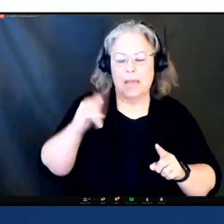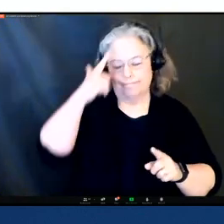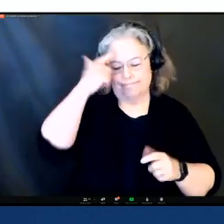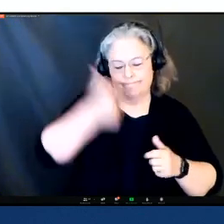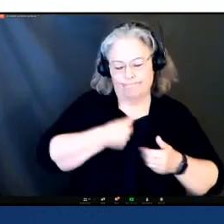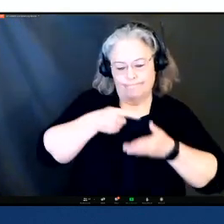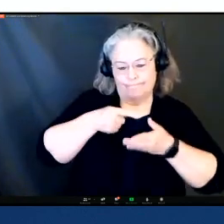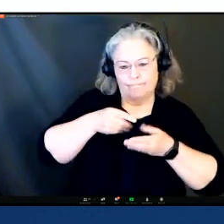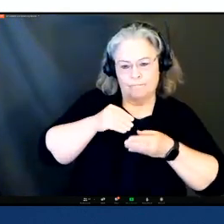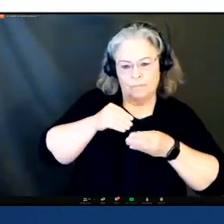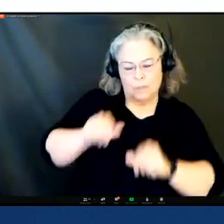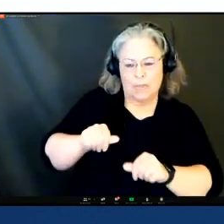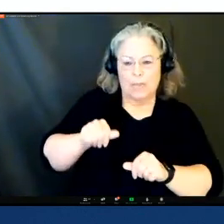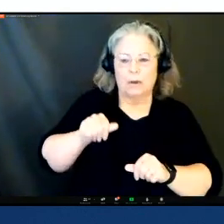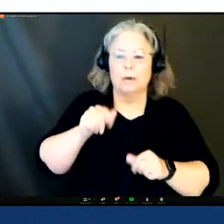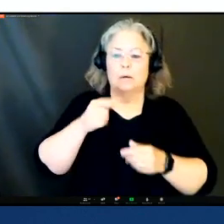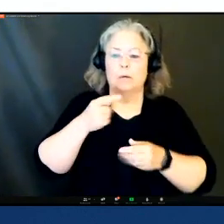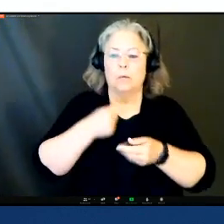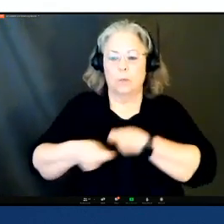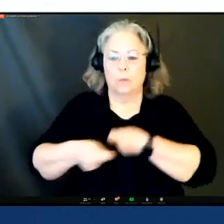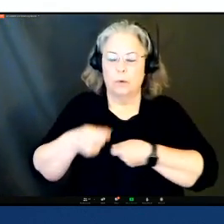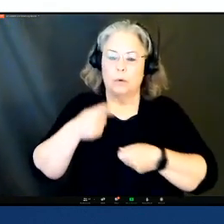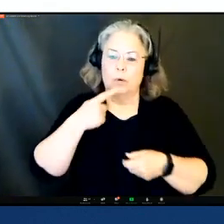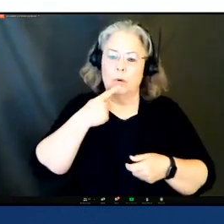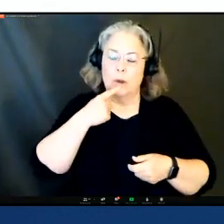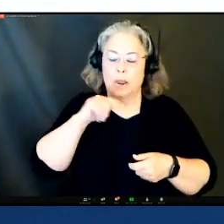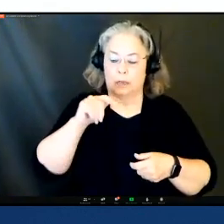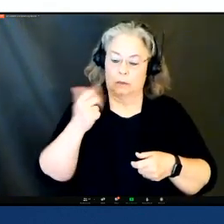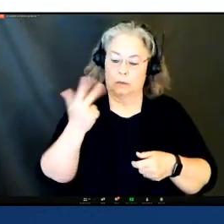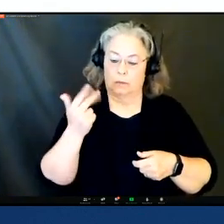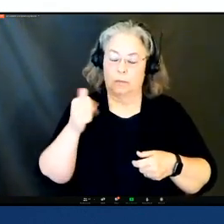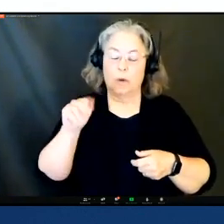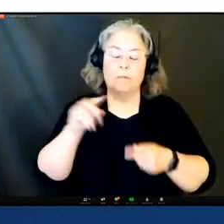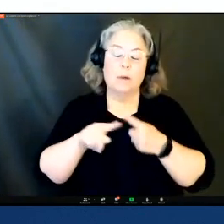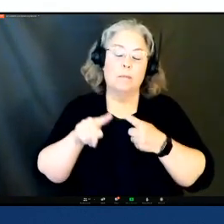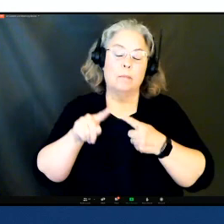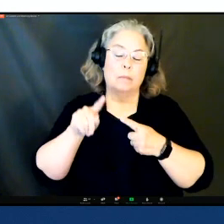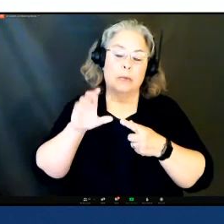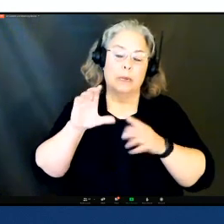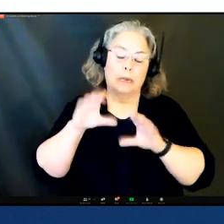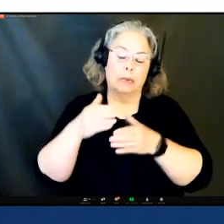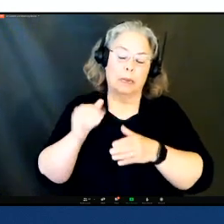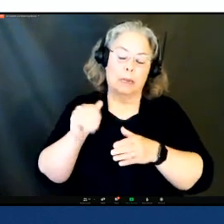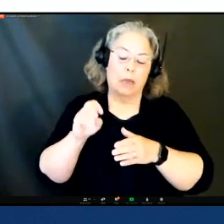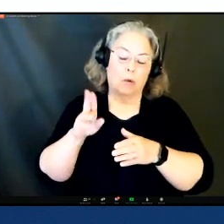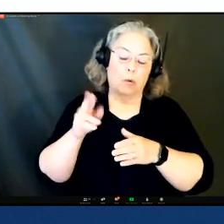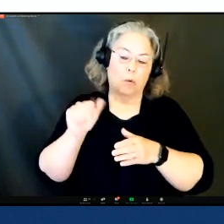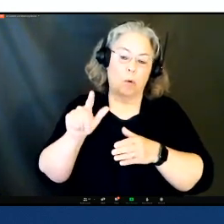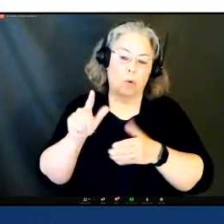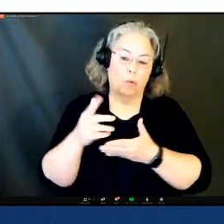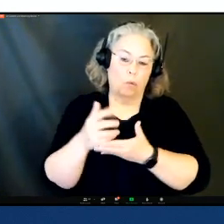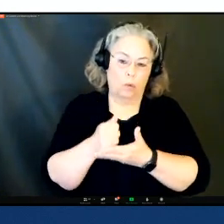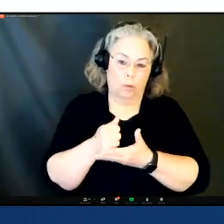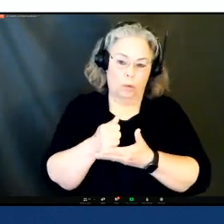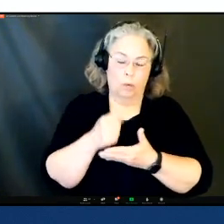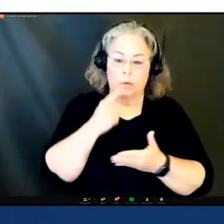and 16% comes from categorical revenue like France. It's important to note that the proportion of funding